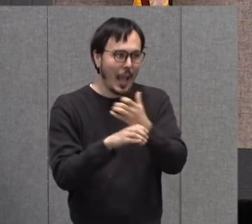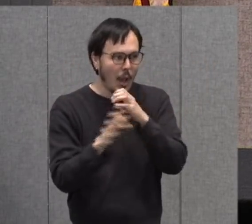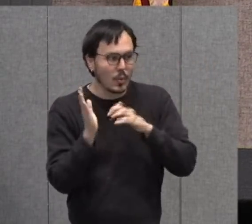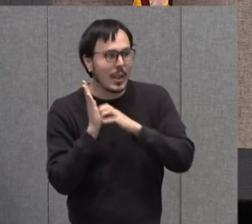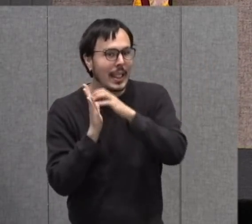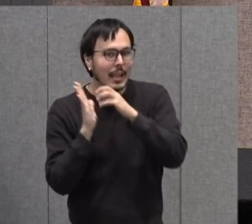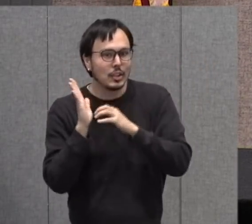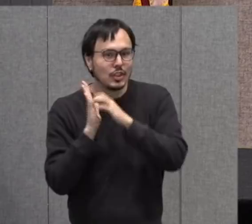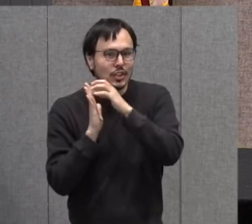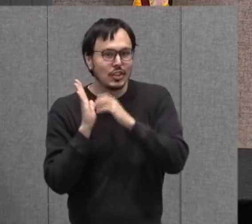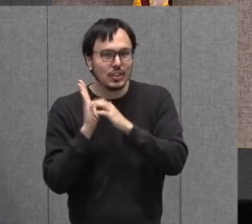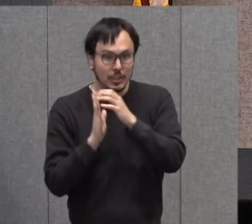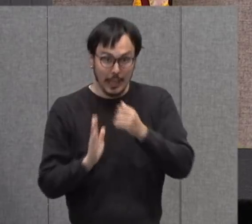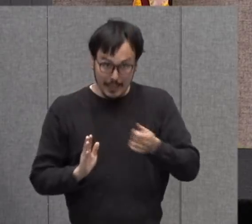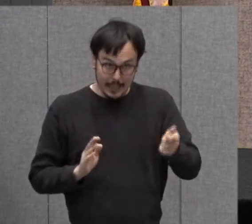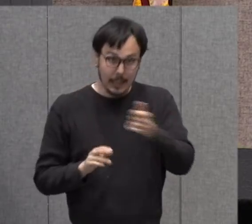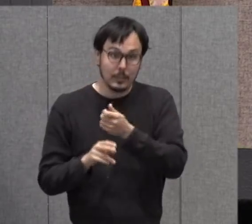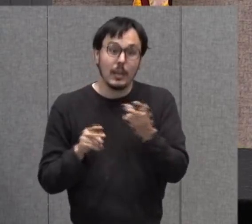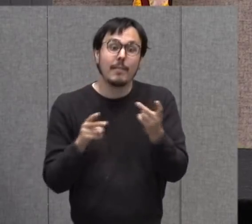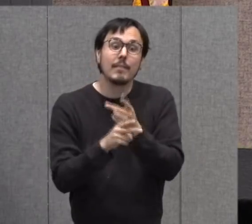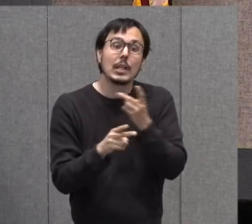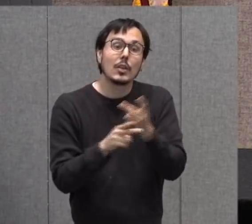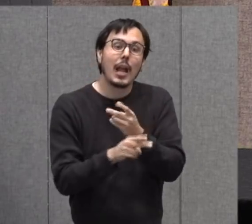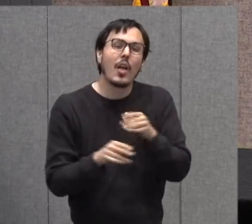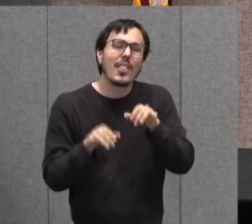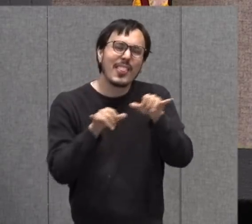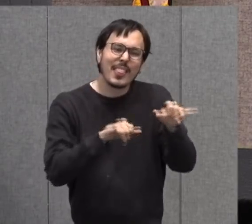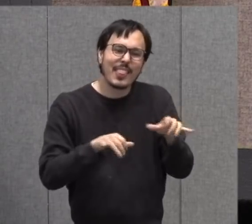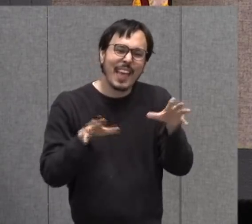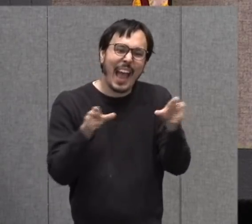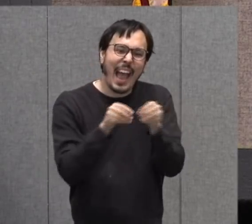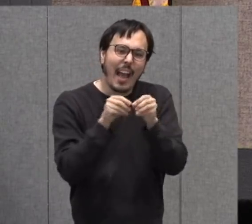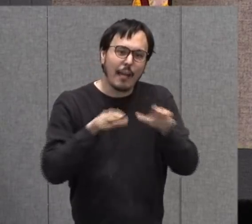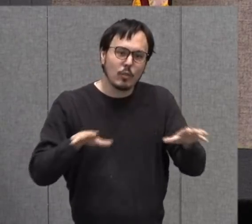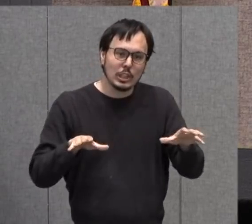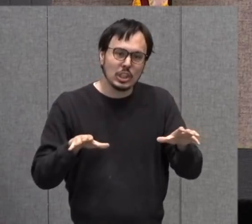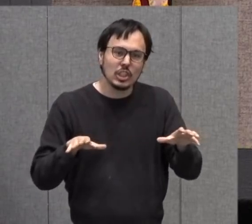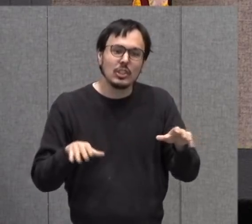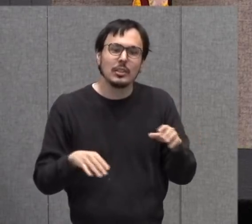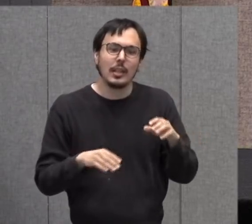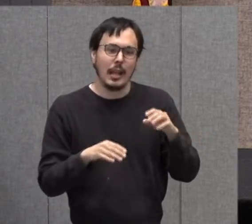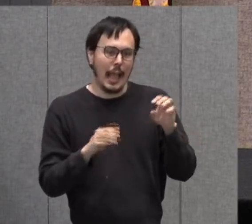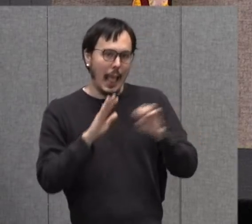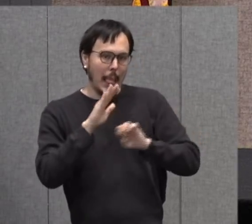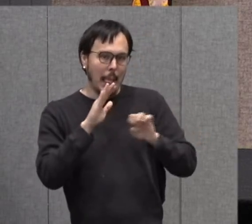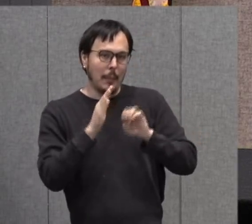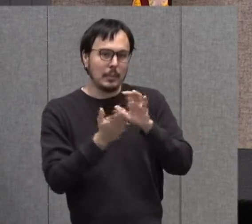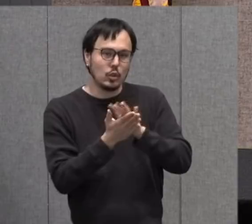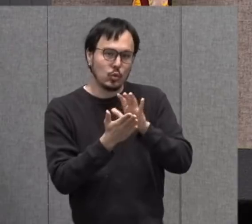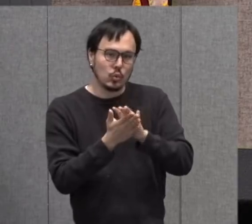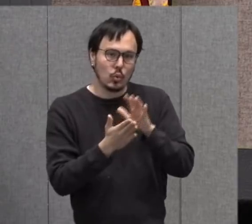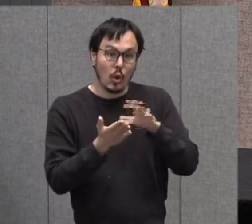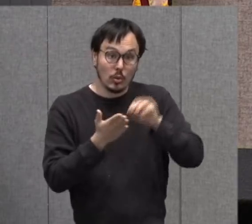They figured out that the average elementary school student is about four foot eight inches.